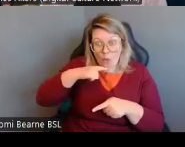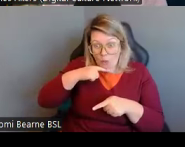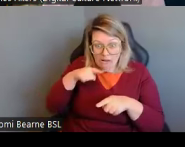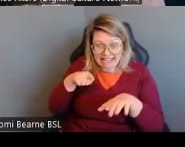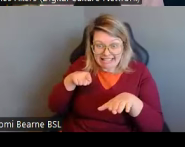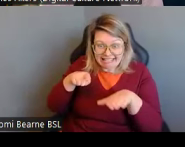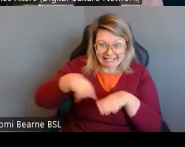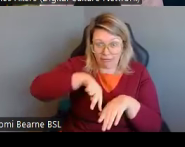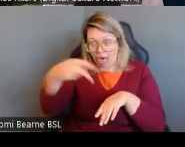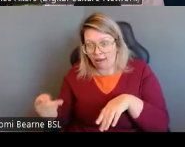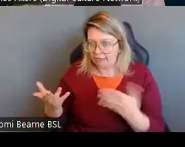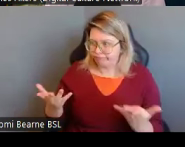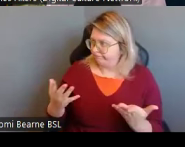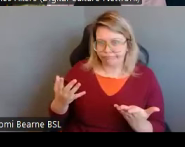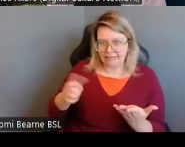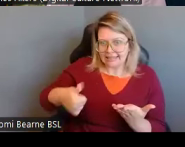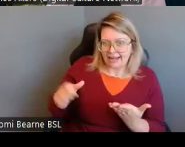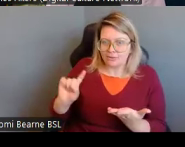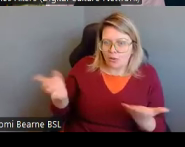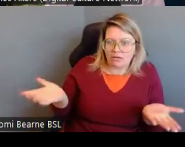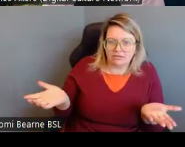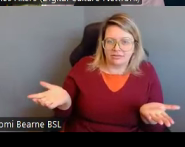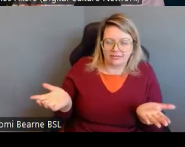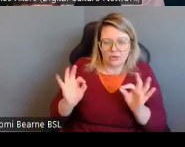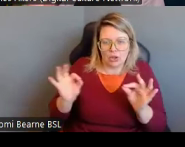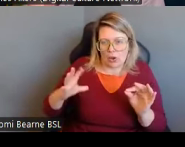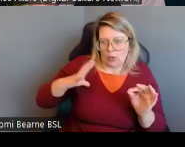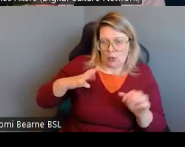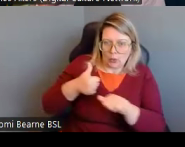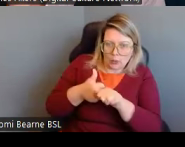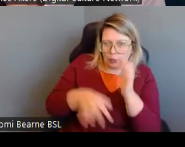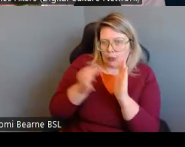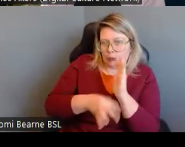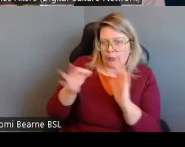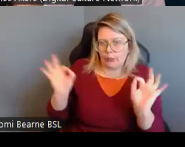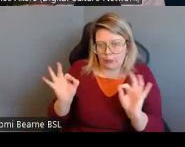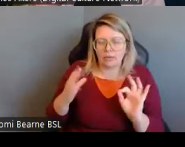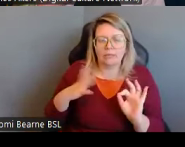where do you go from there? It's thinking about spreading the risk, but also